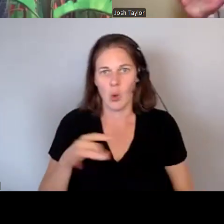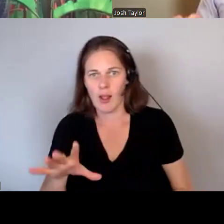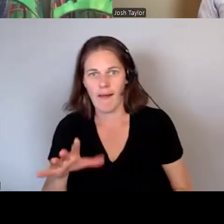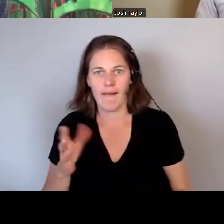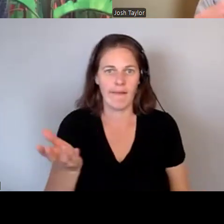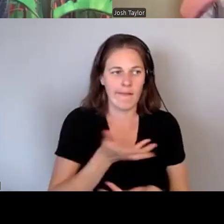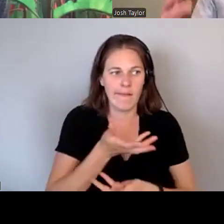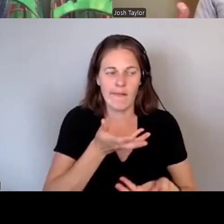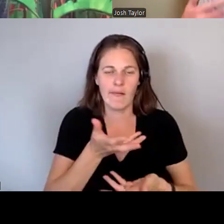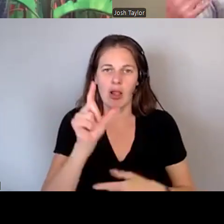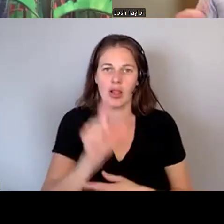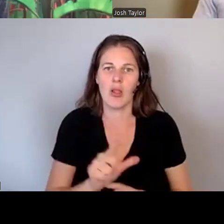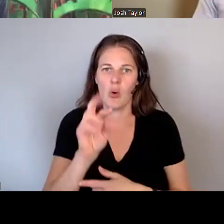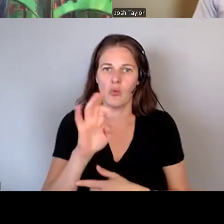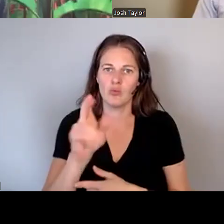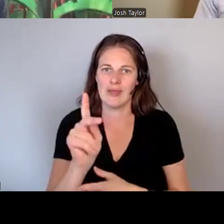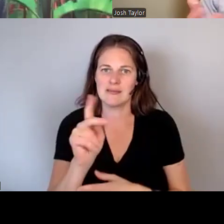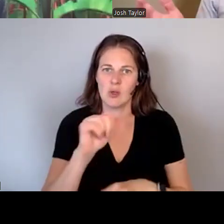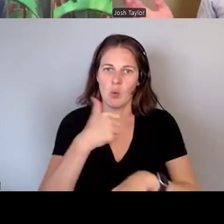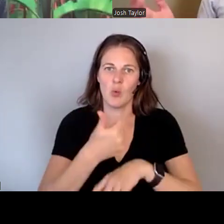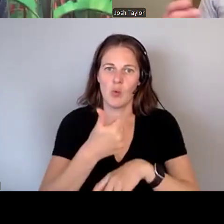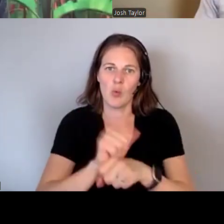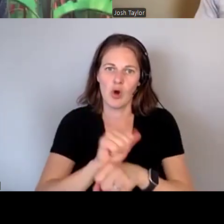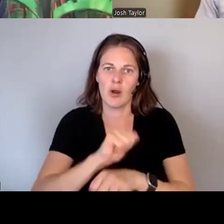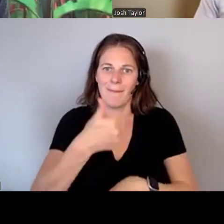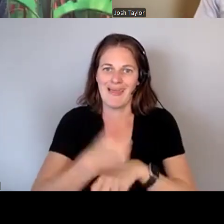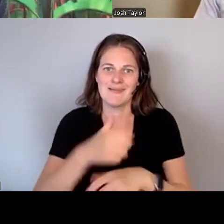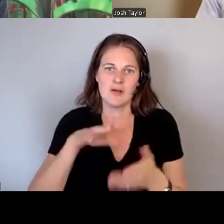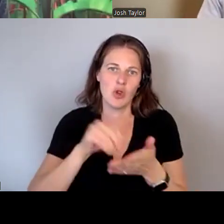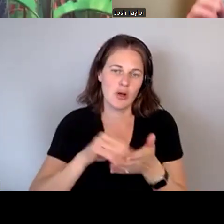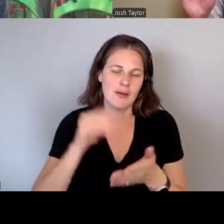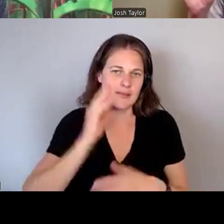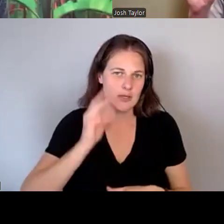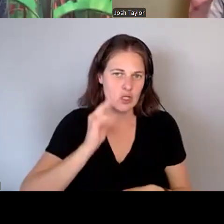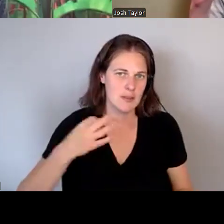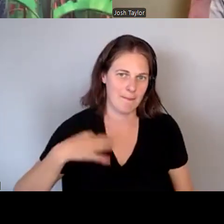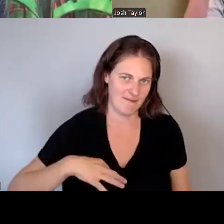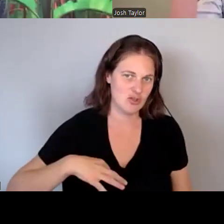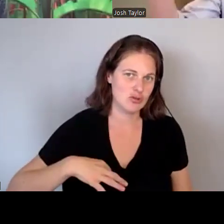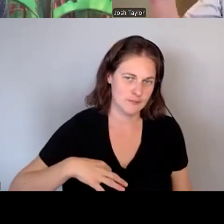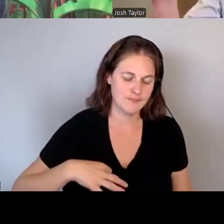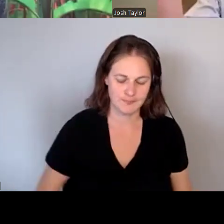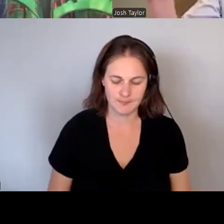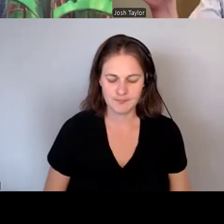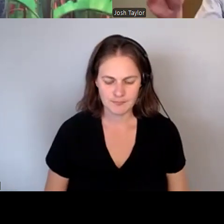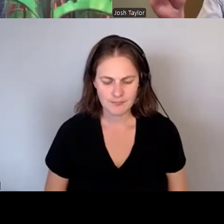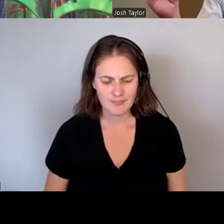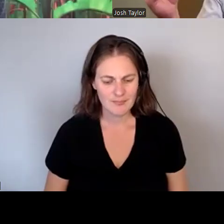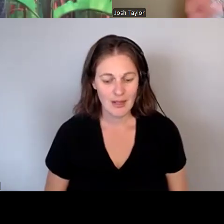low-risk work-based learning experiences can be super beneficial. I may not be you know, ending an employment,